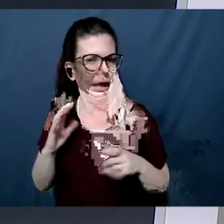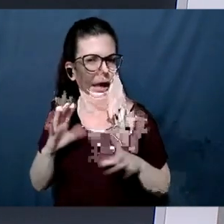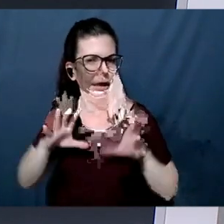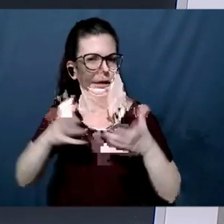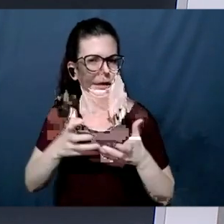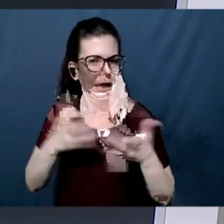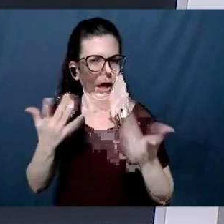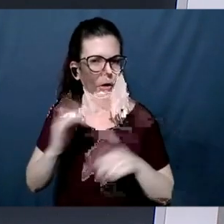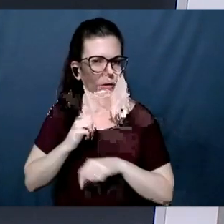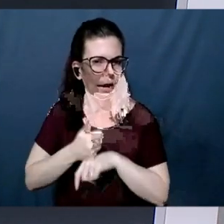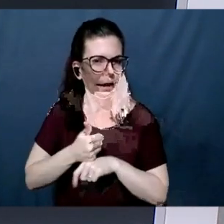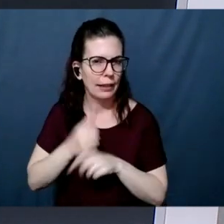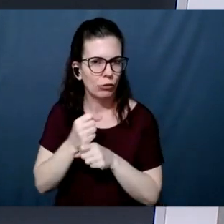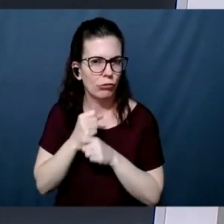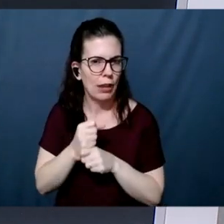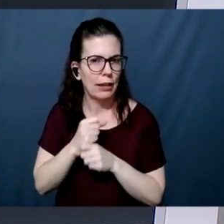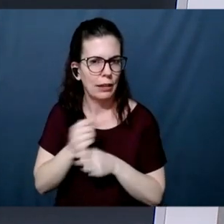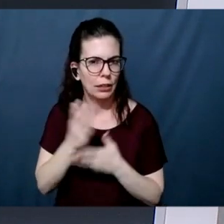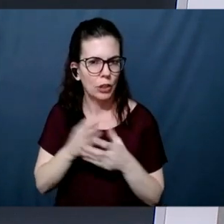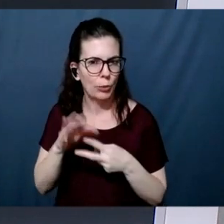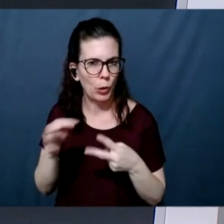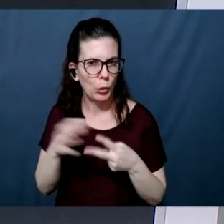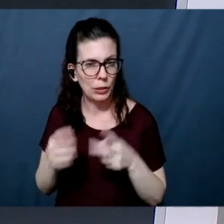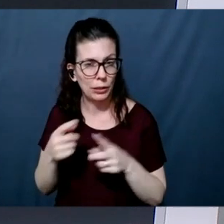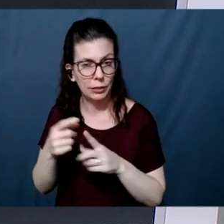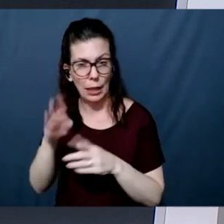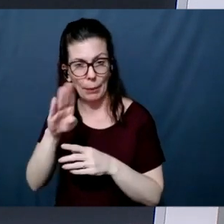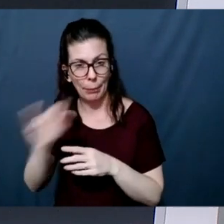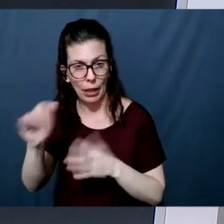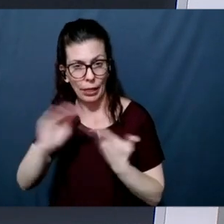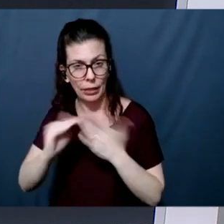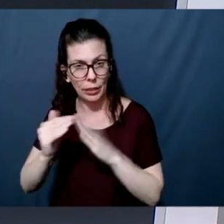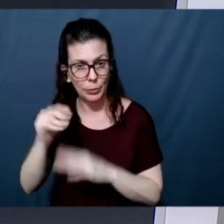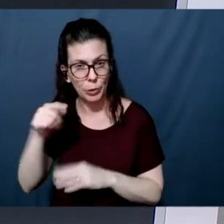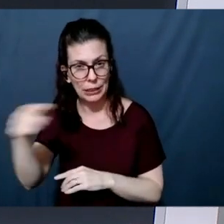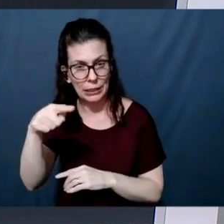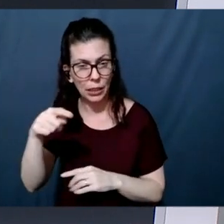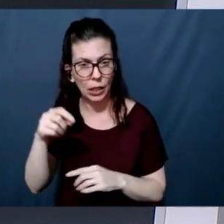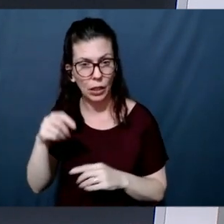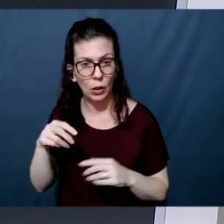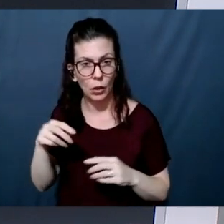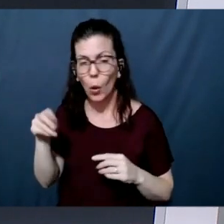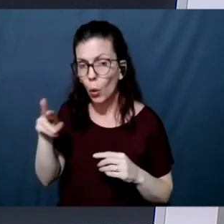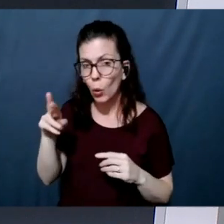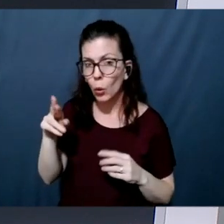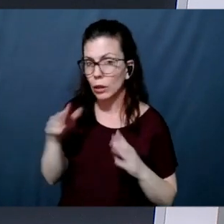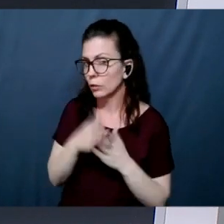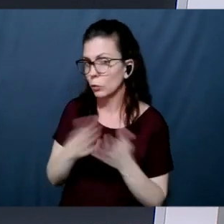components by the community or is this wide open people can contribute right now?